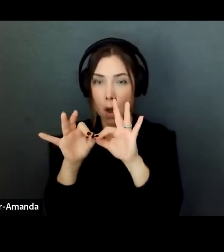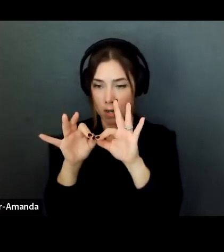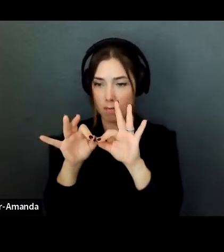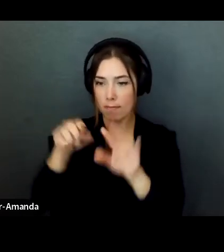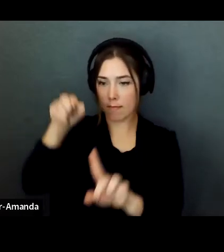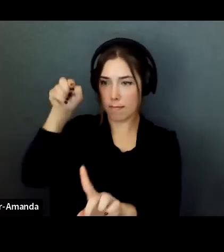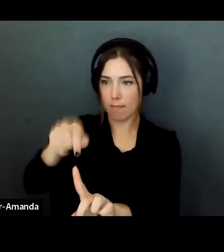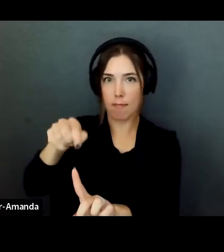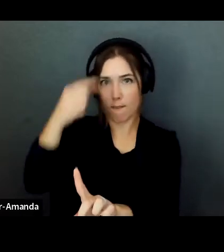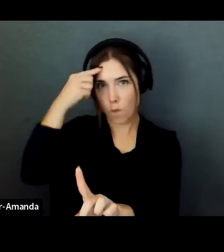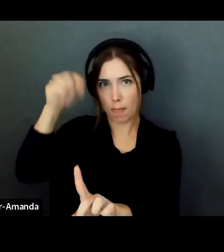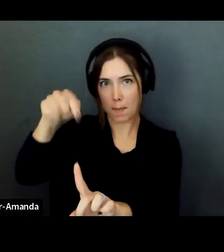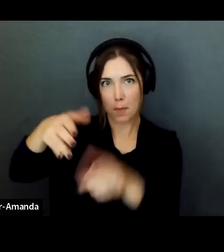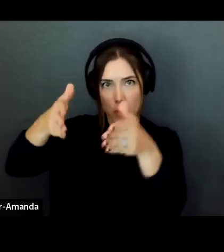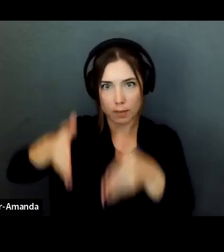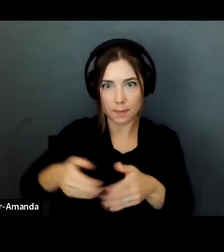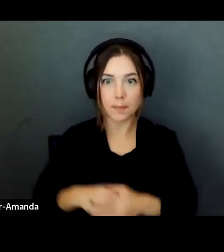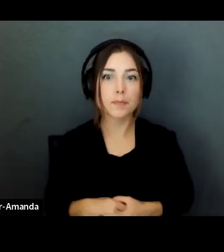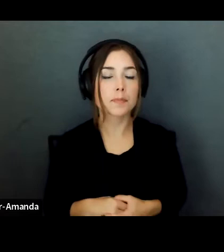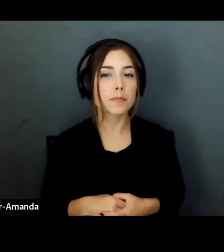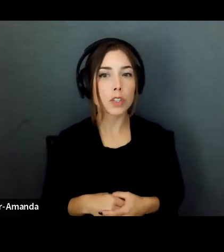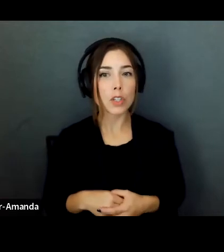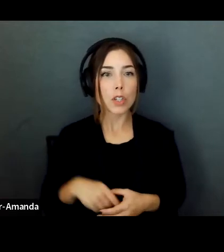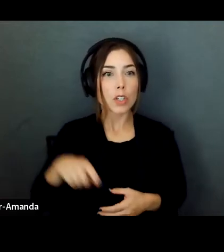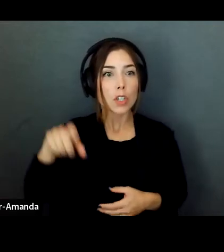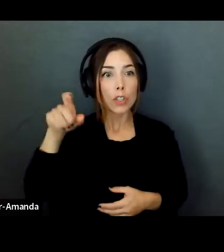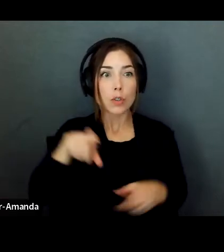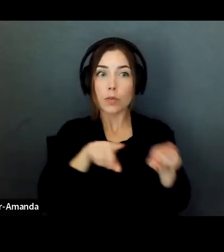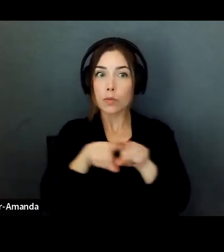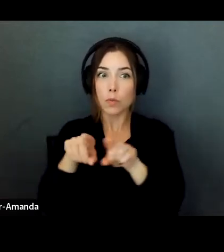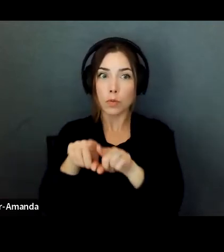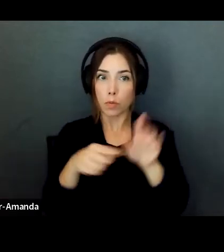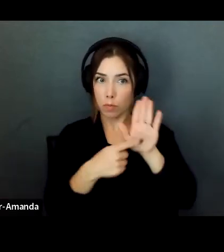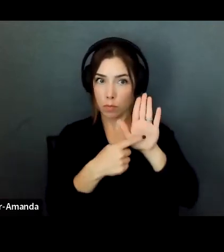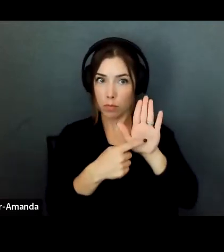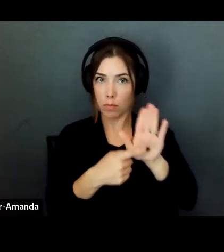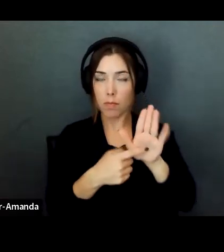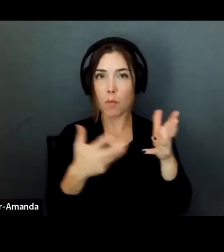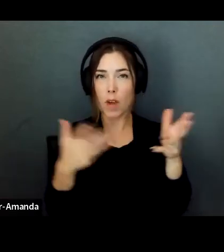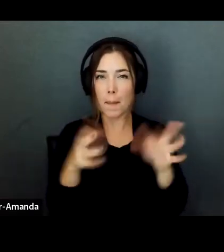And it should reflect what is important to the individual and speak to the manner they